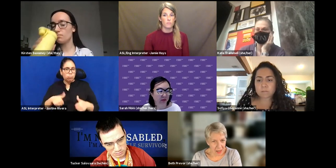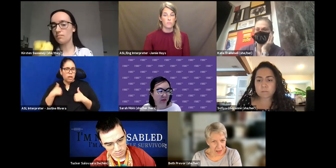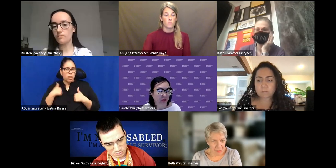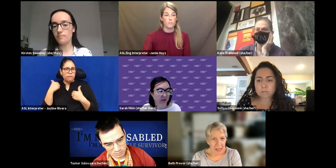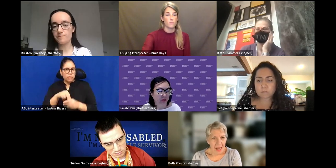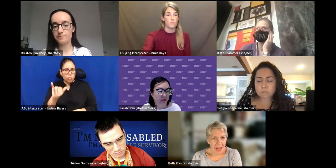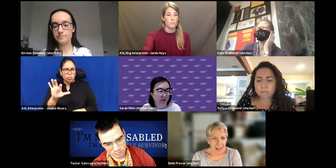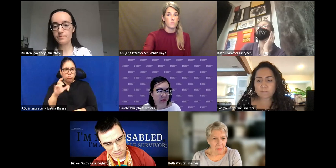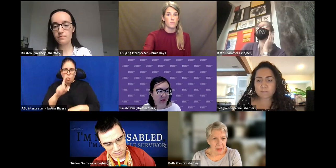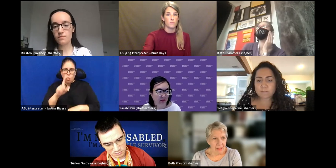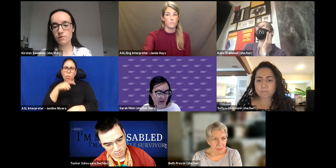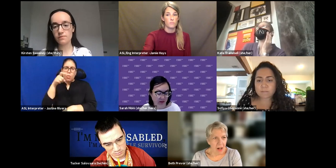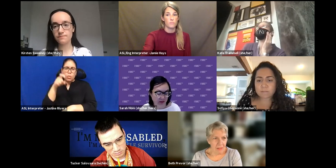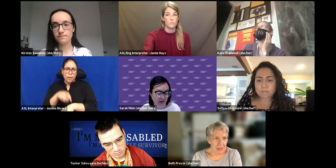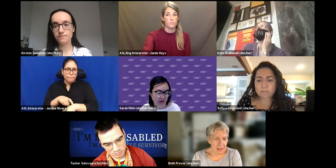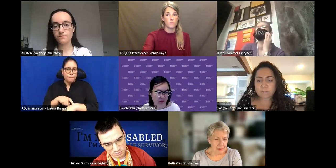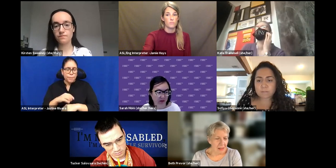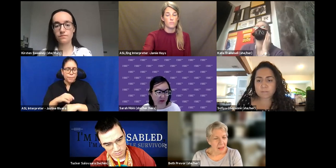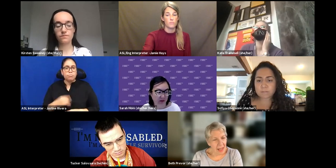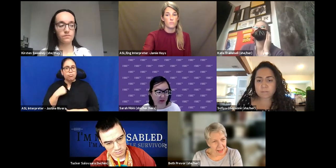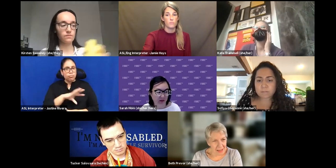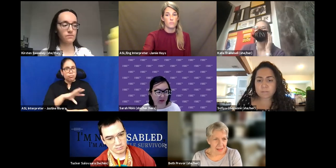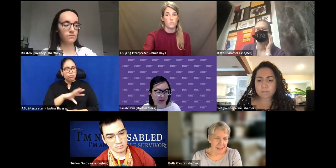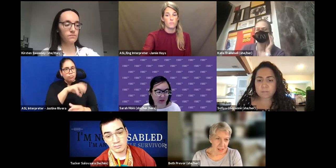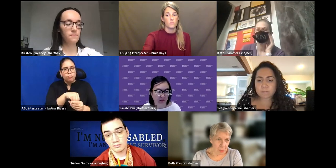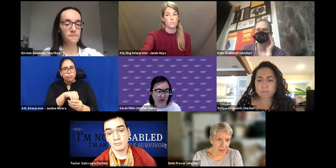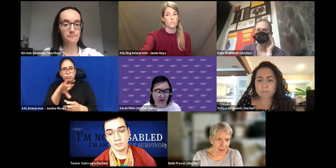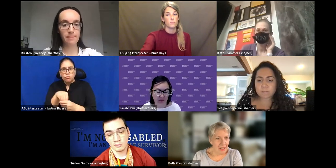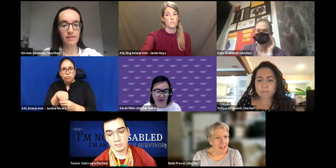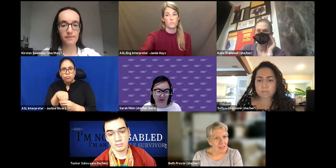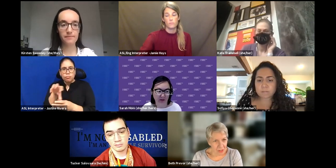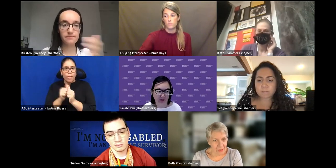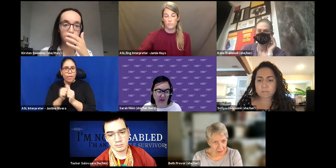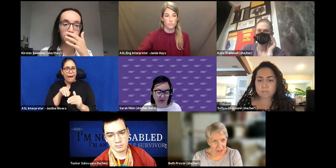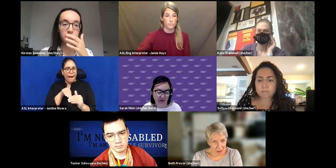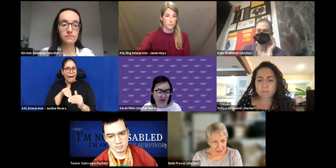time and been involved in access and disability for a very long